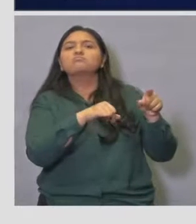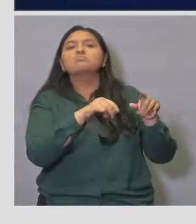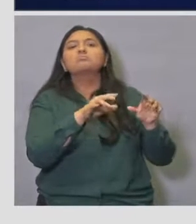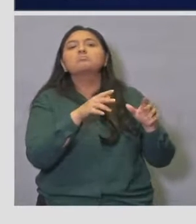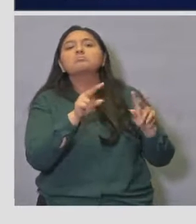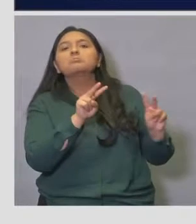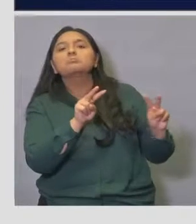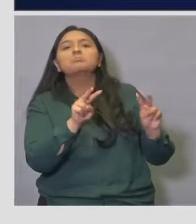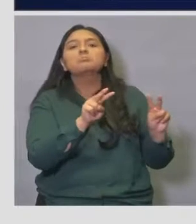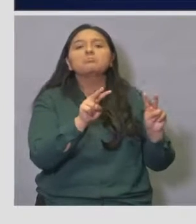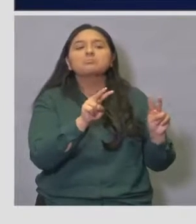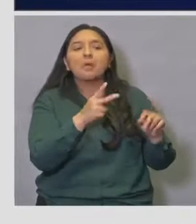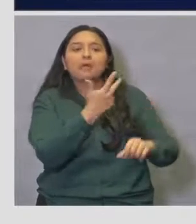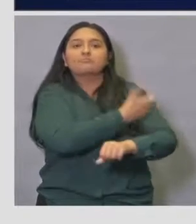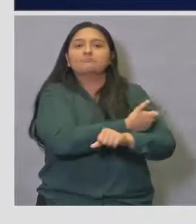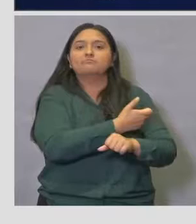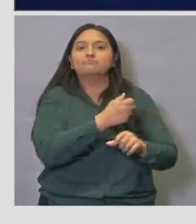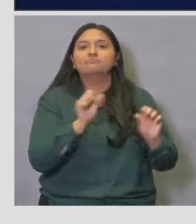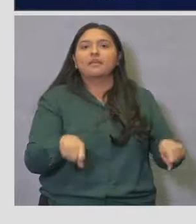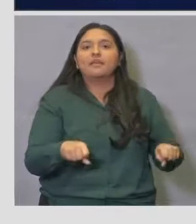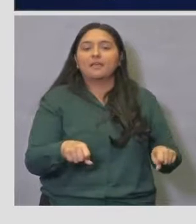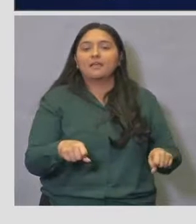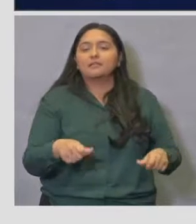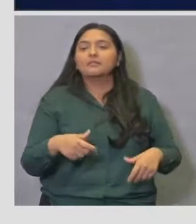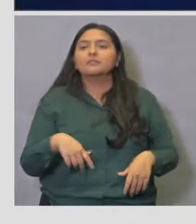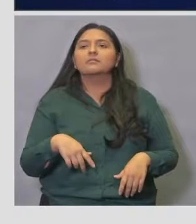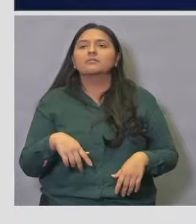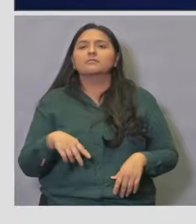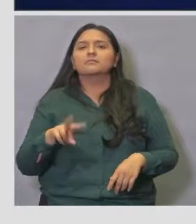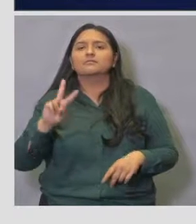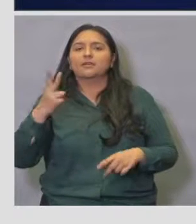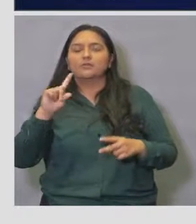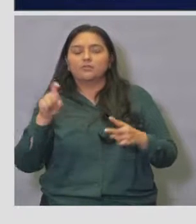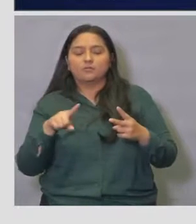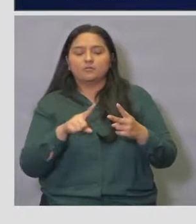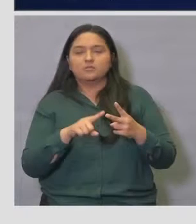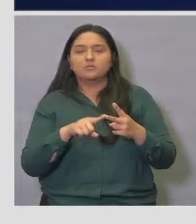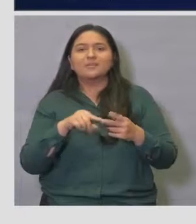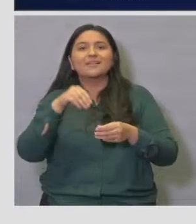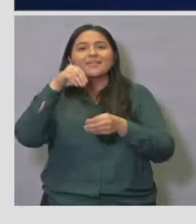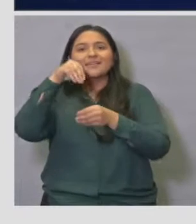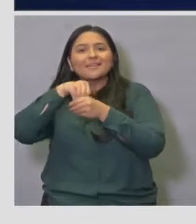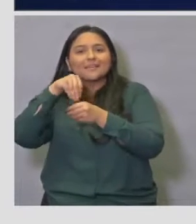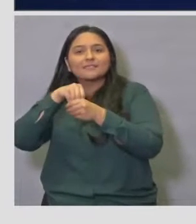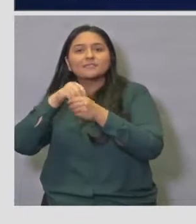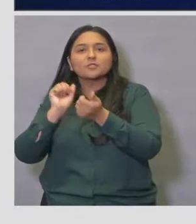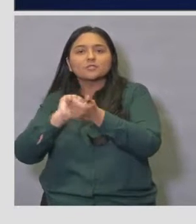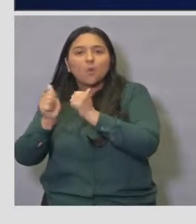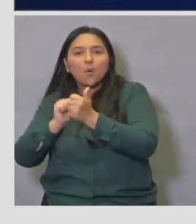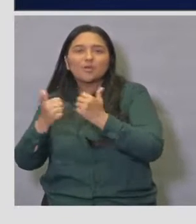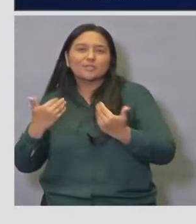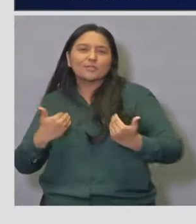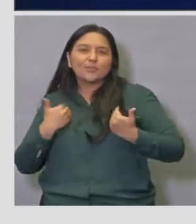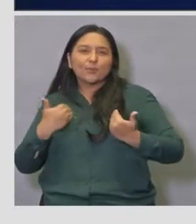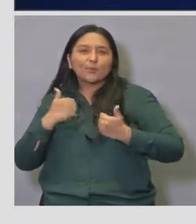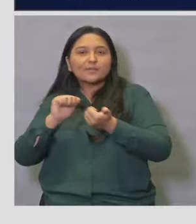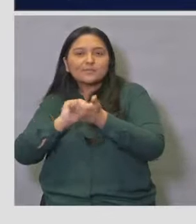DAY, AND I HAVE YET TO GET A